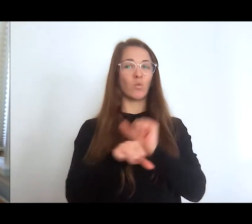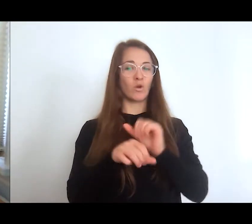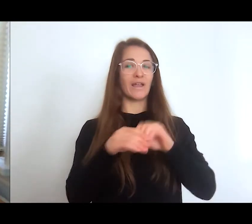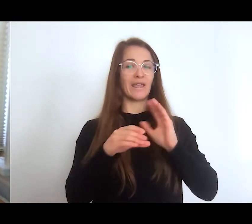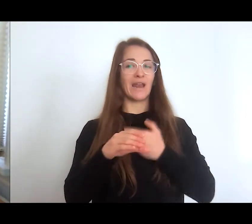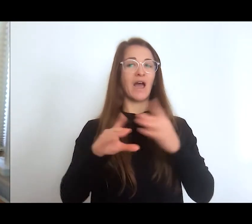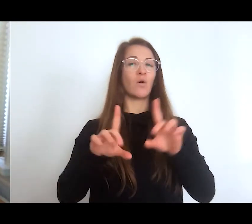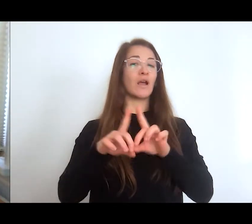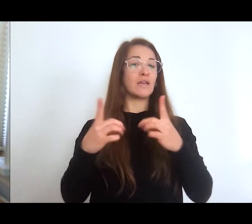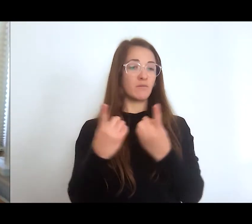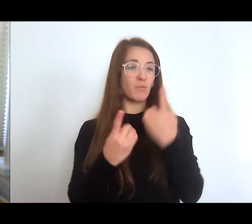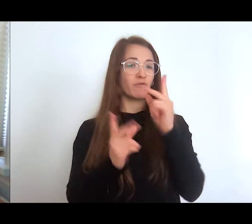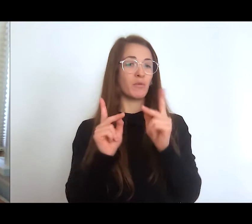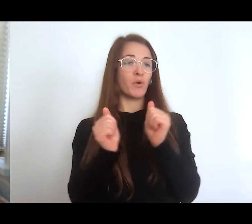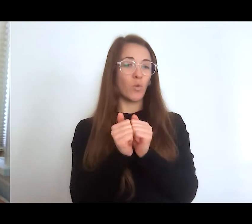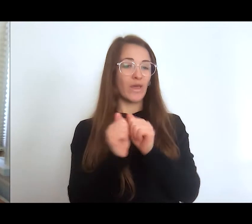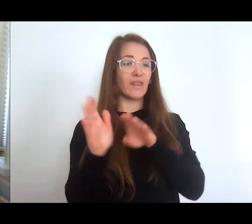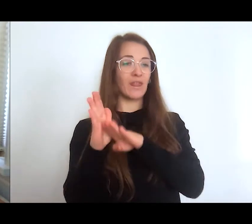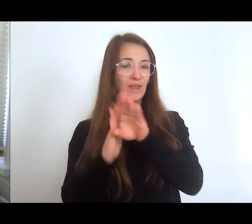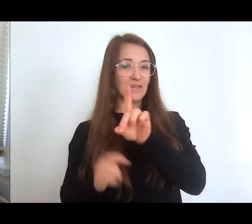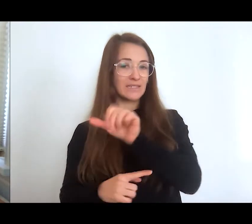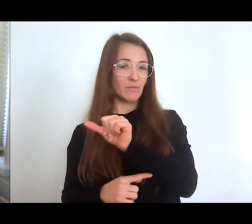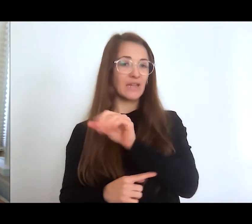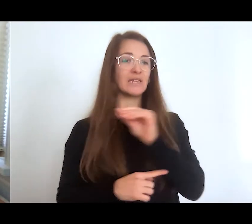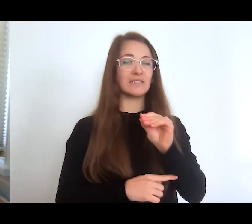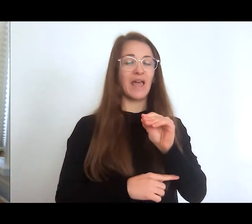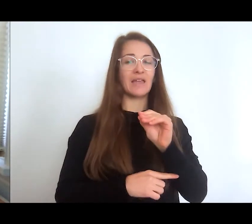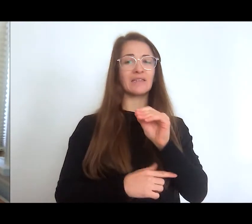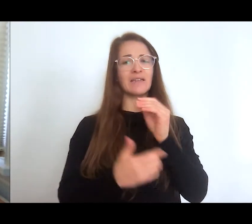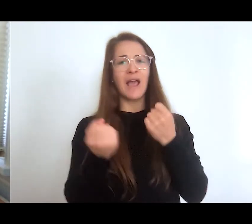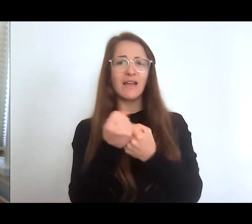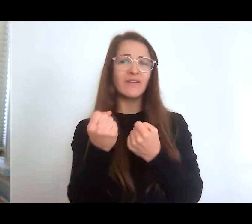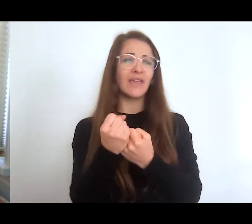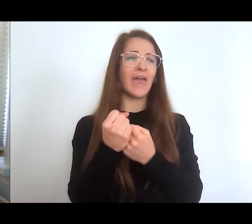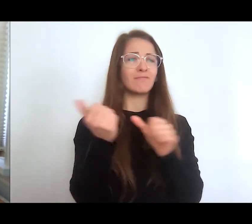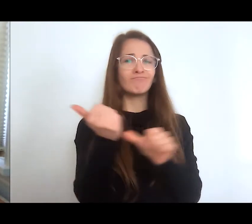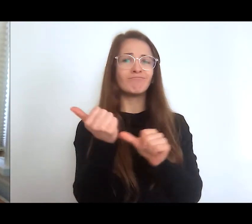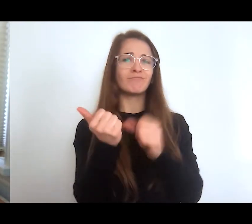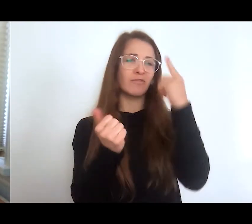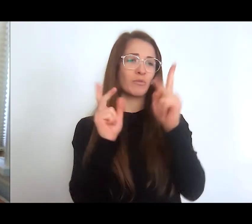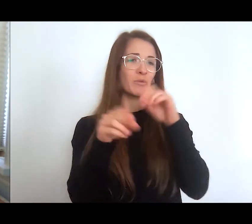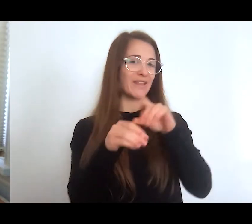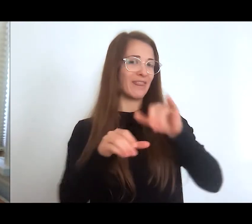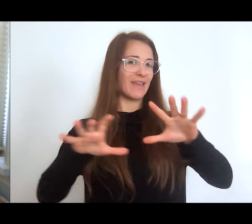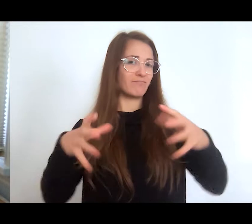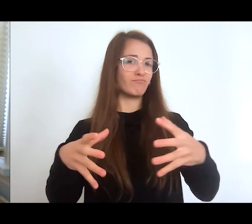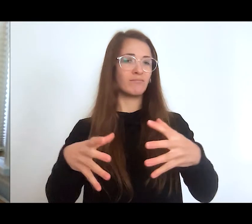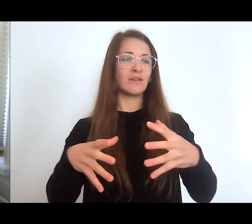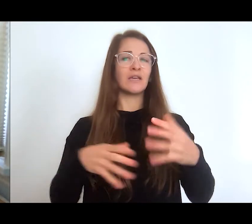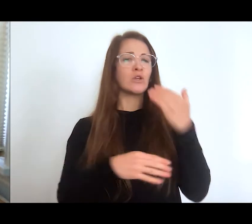YOU SPOKE ABOUT YOUR WORK IN OUR DEPARTMENT FOR PEOPLE WITH DEVELOPMENTAL DISABILITIES AND ADVOCATE AND ASSIST FOR FOLKS IN